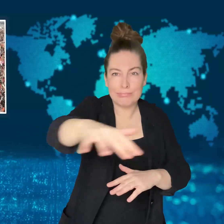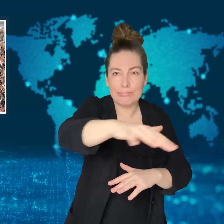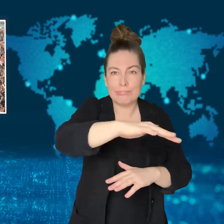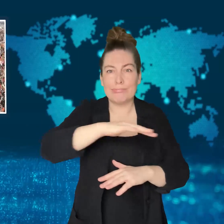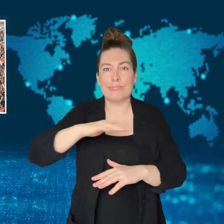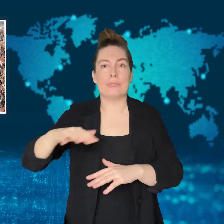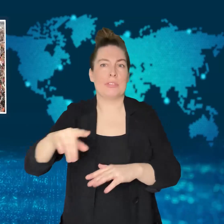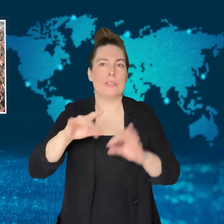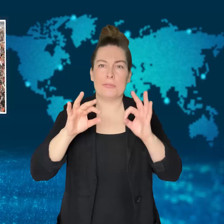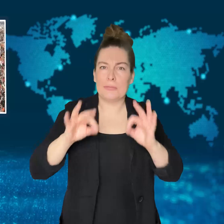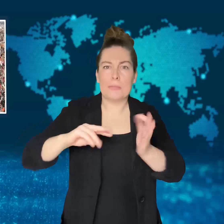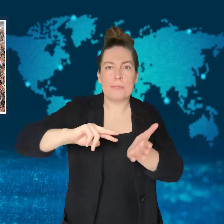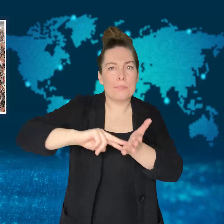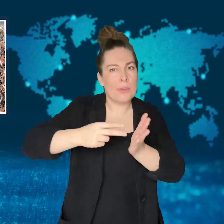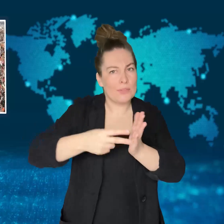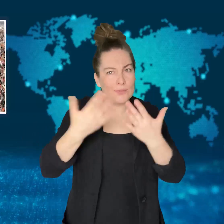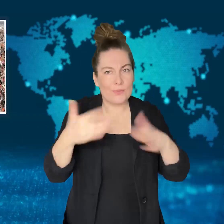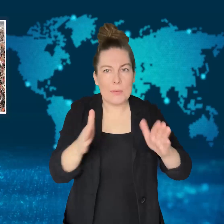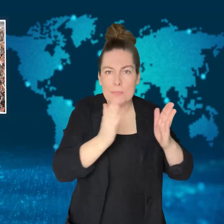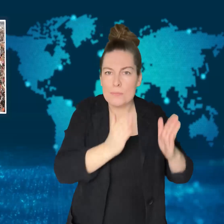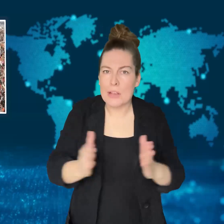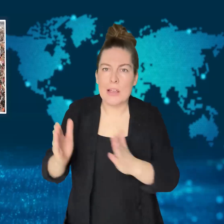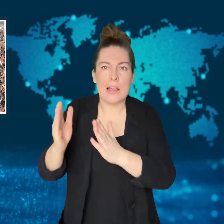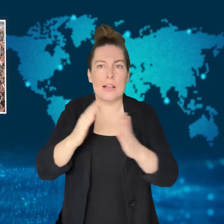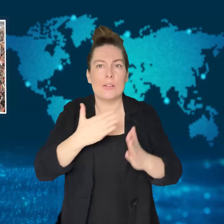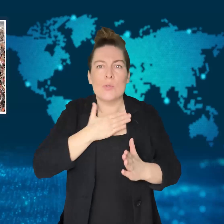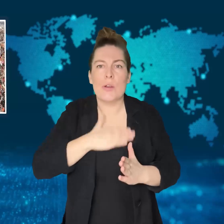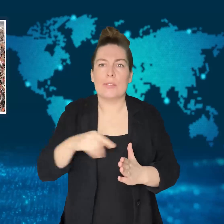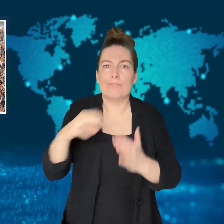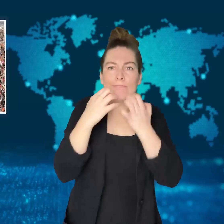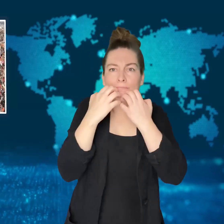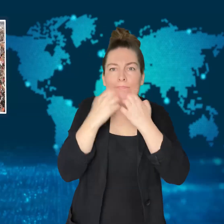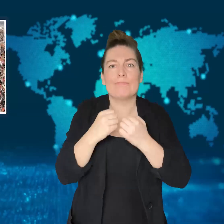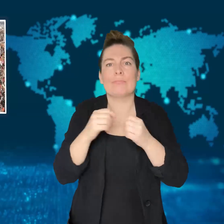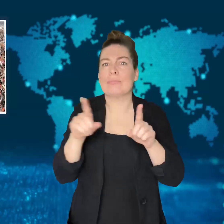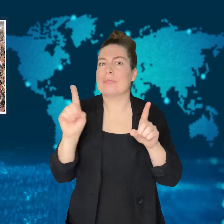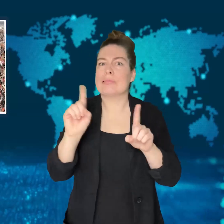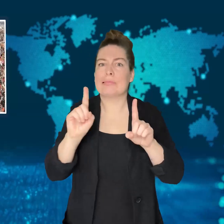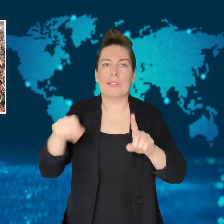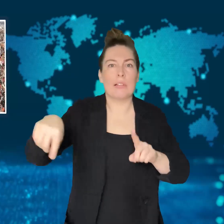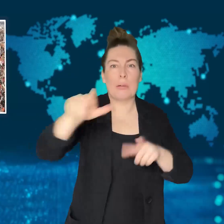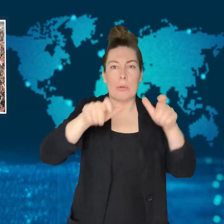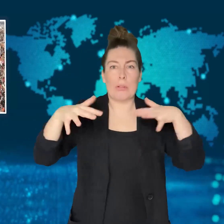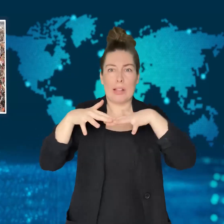Their plan was put together carefully to